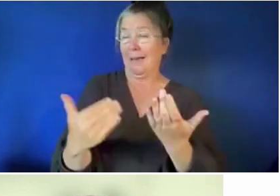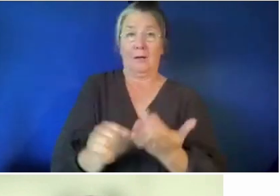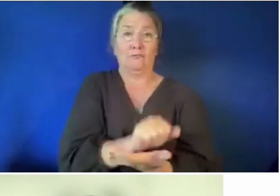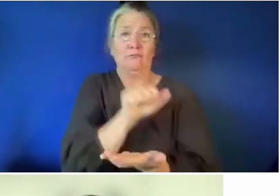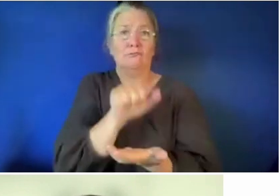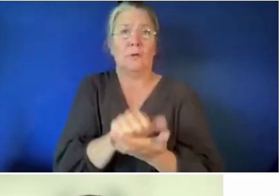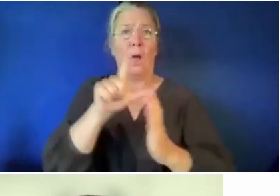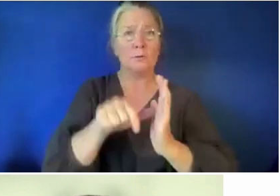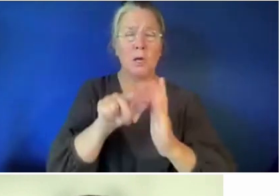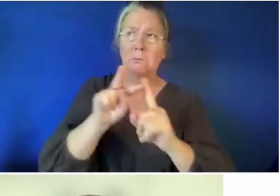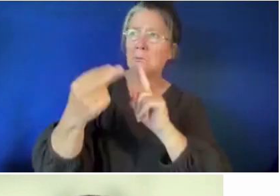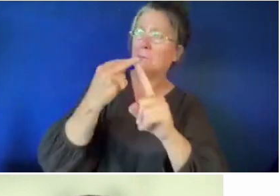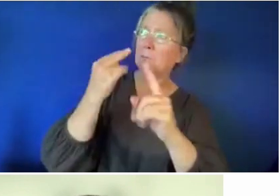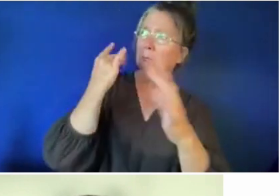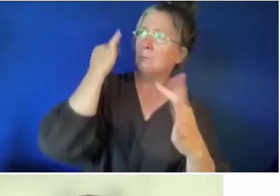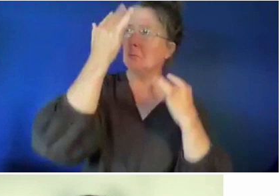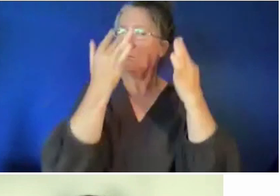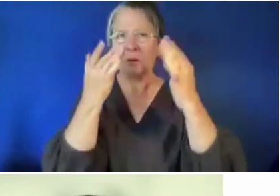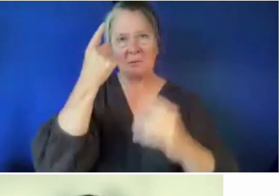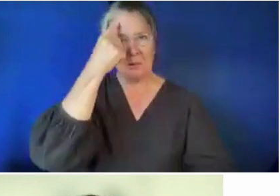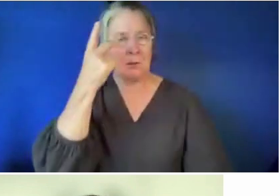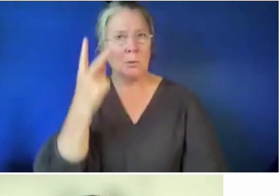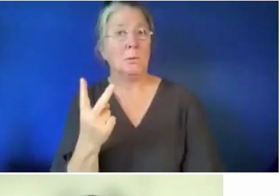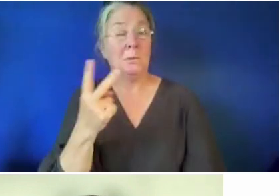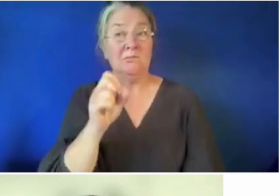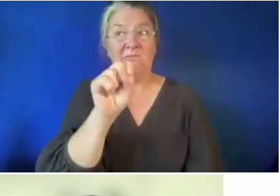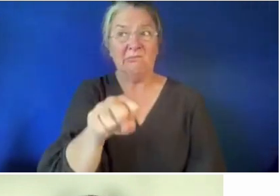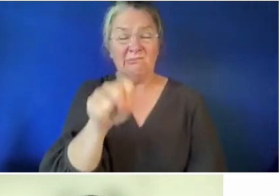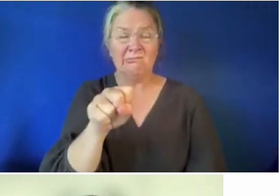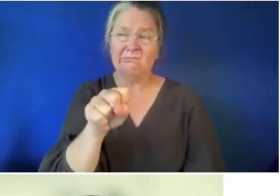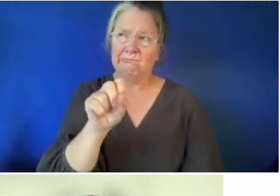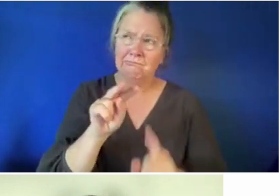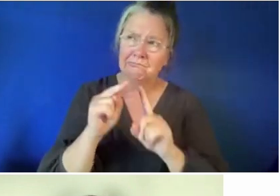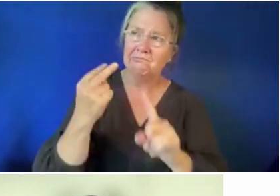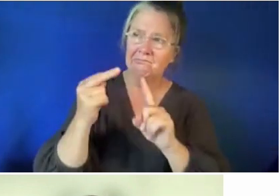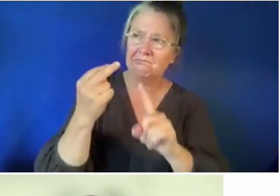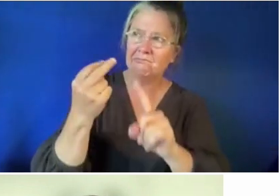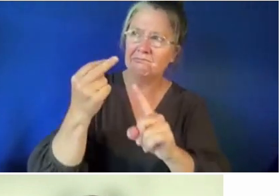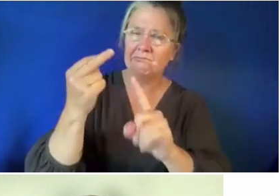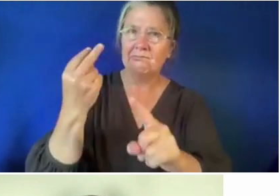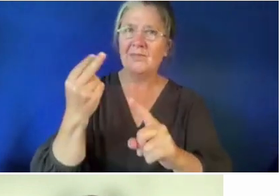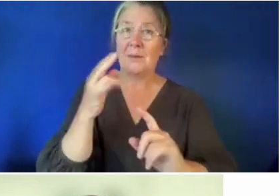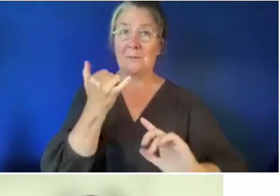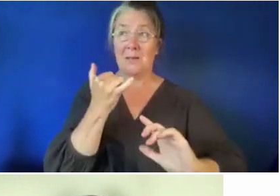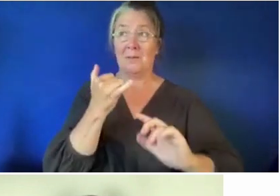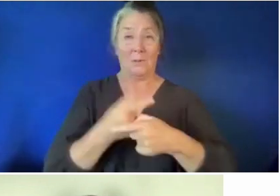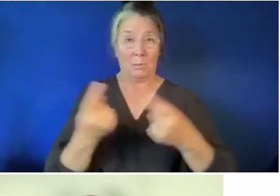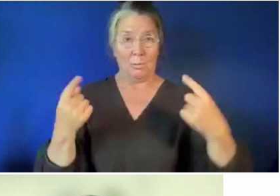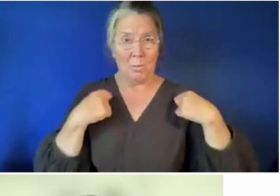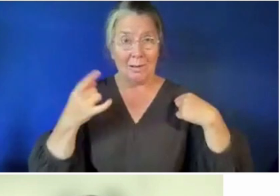It will be important to show and to meaningfully act in a way that really reinforces